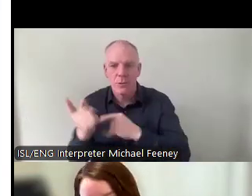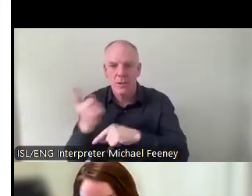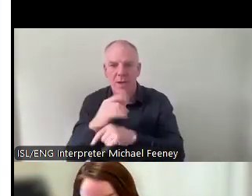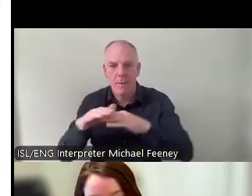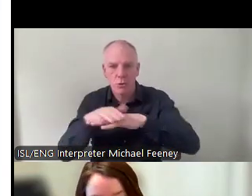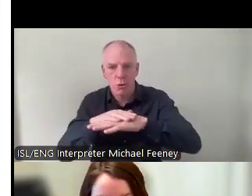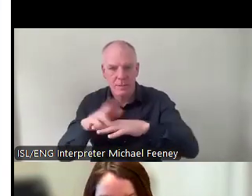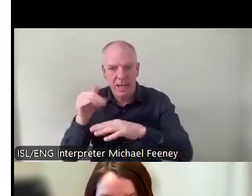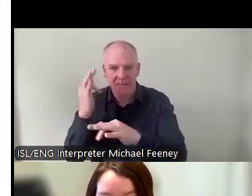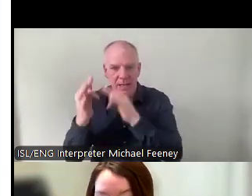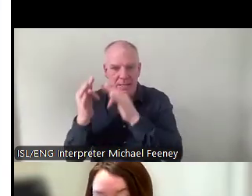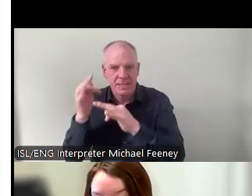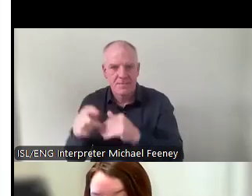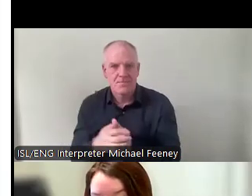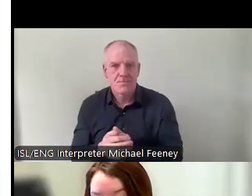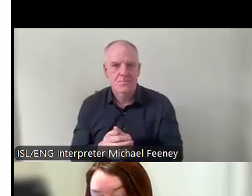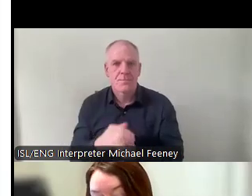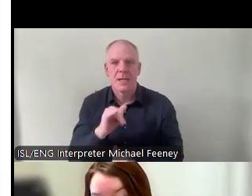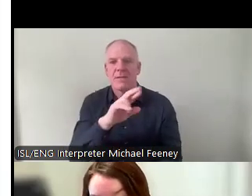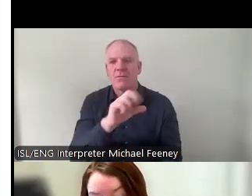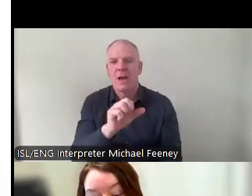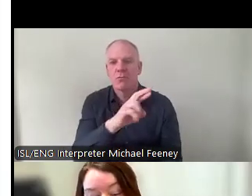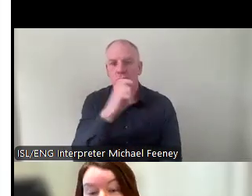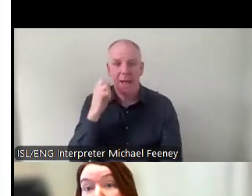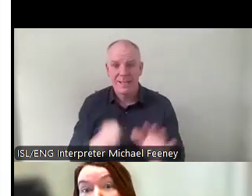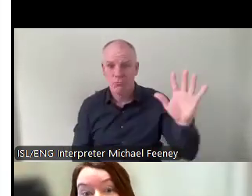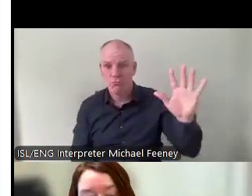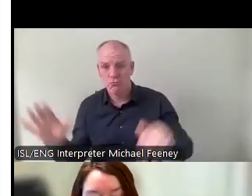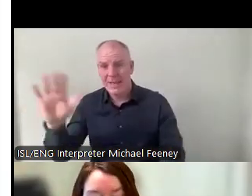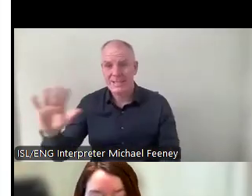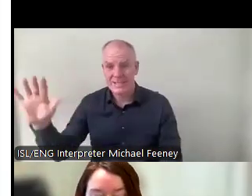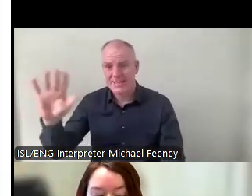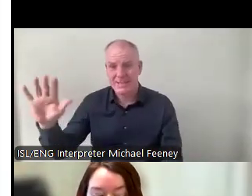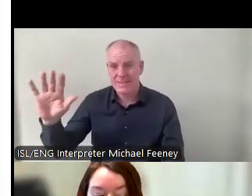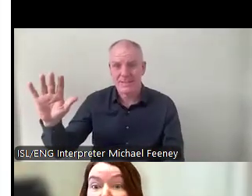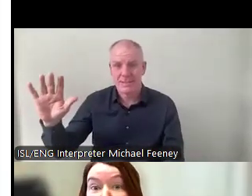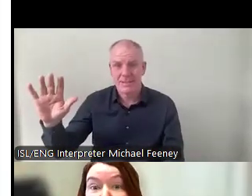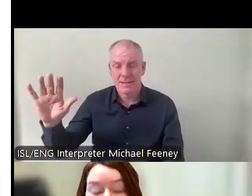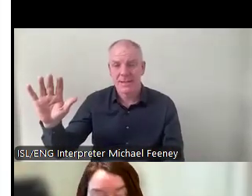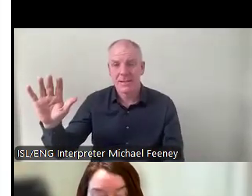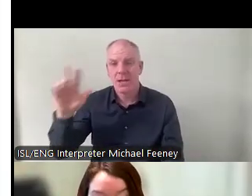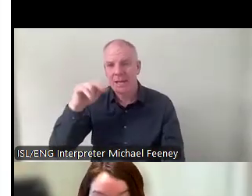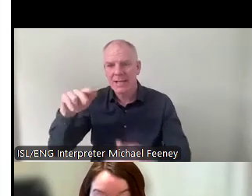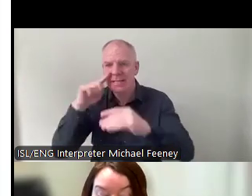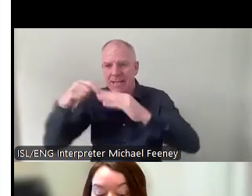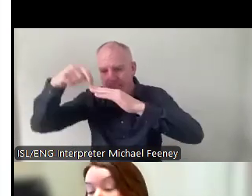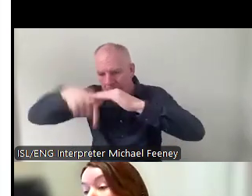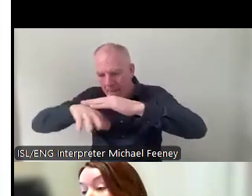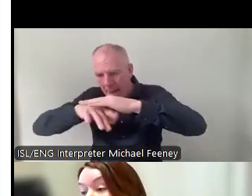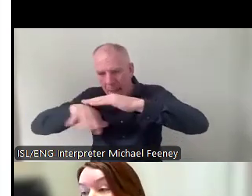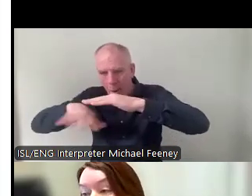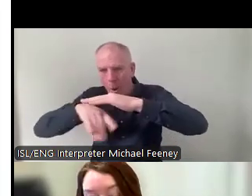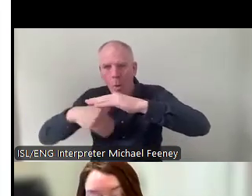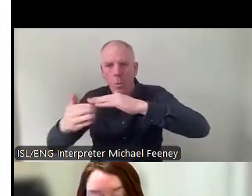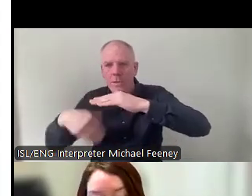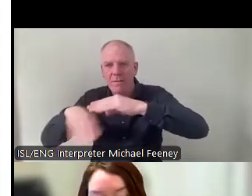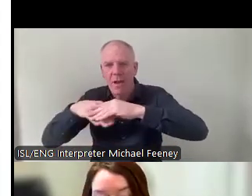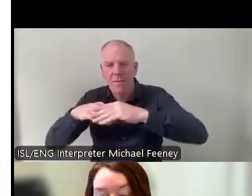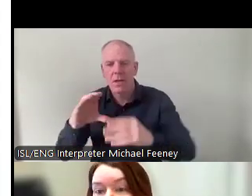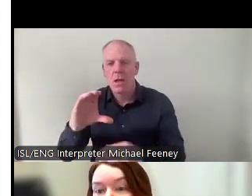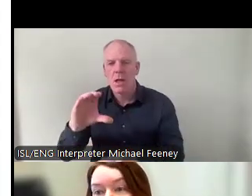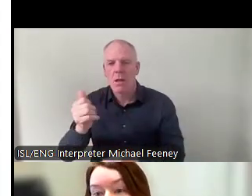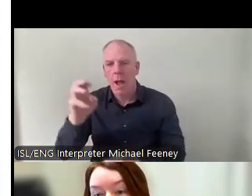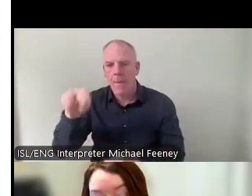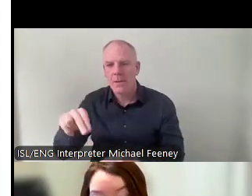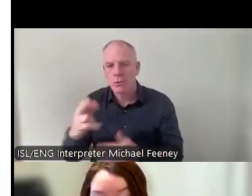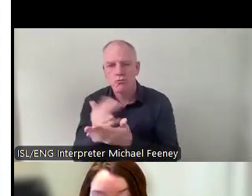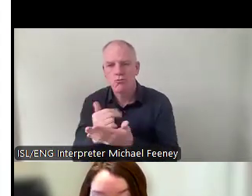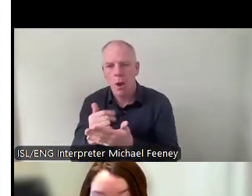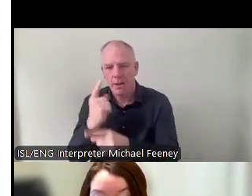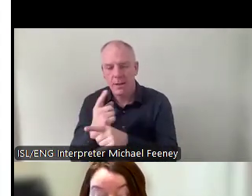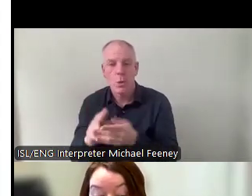painting. Infrared imaging there on the right allows us, if you will, to see beneath the paint layer. Carbon-based drawing materials that usually are invisible to the